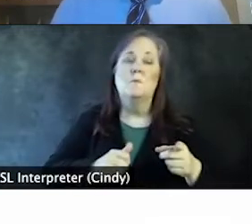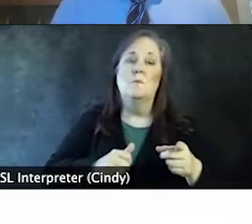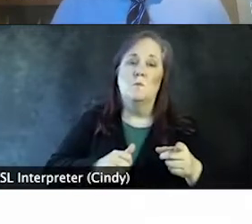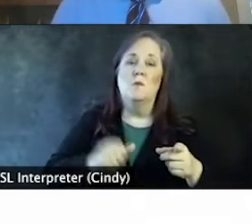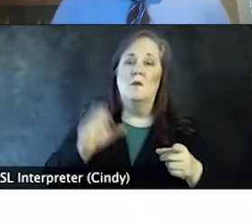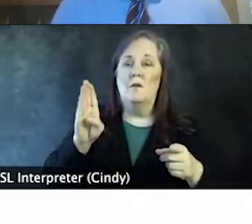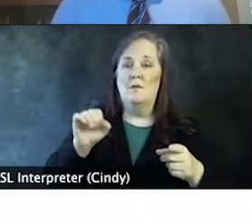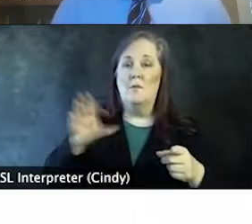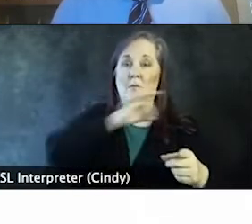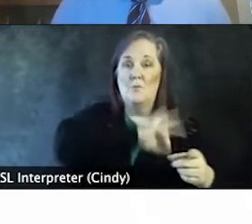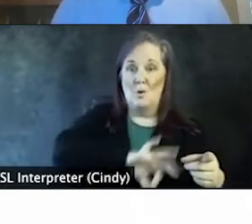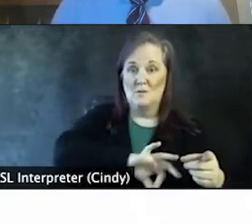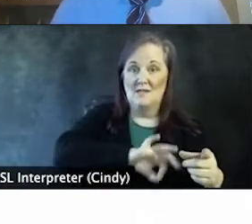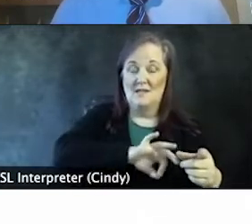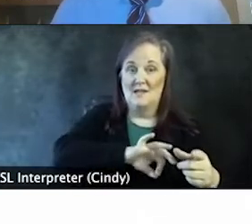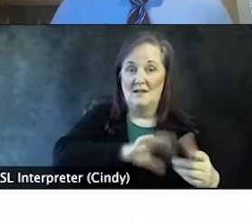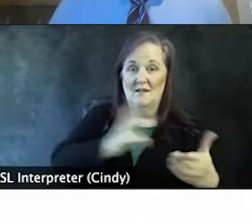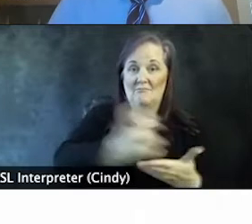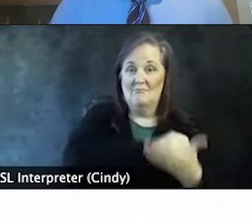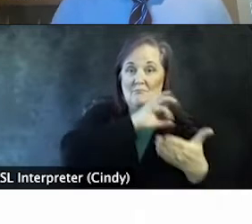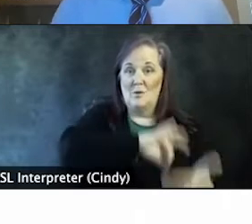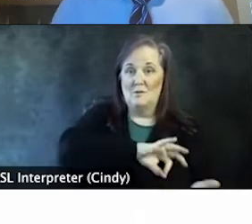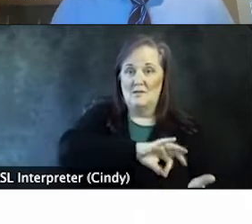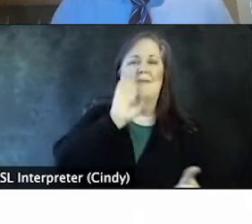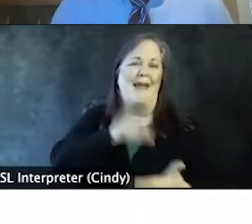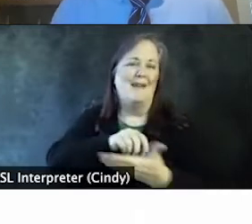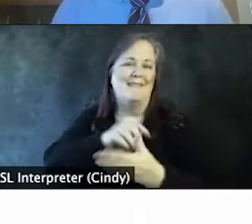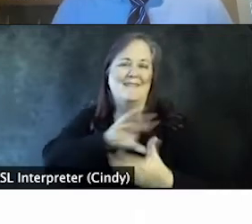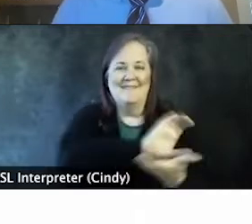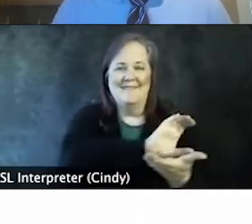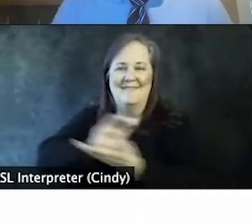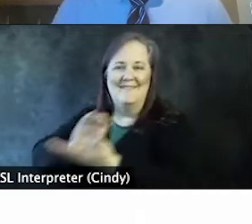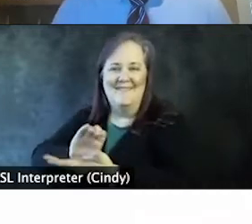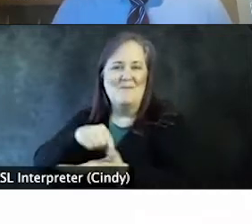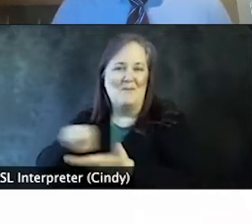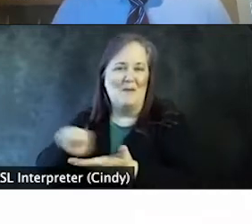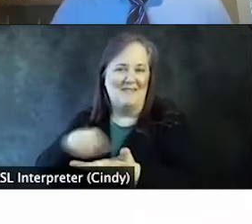and a couple of other related issues. We don't have time to get into all of those issues tonight.